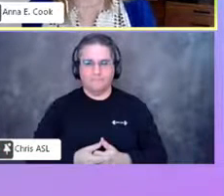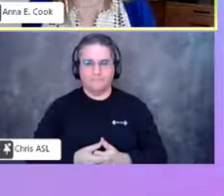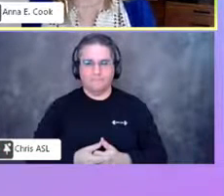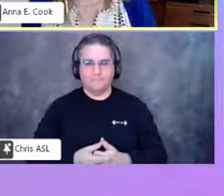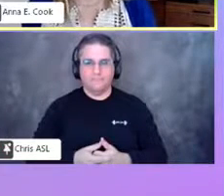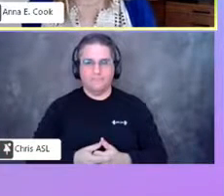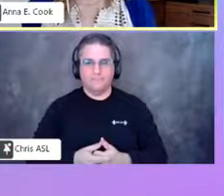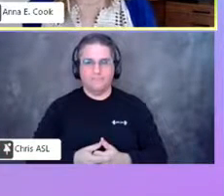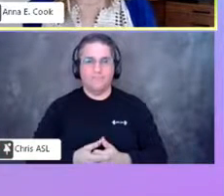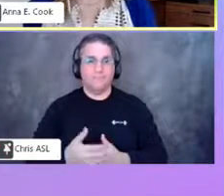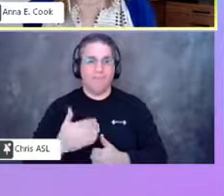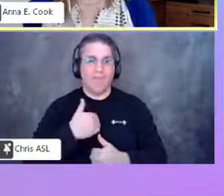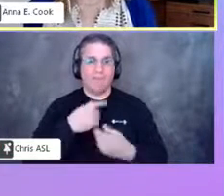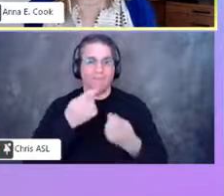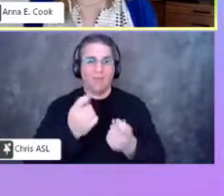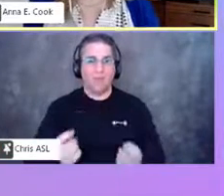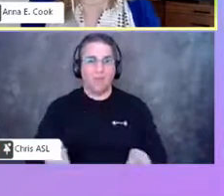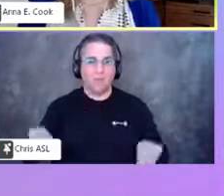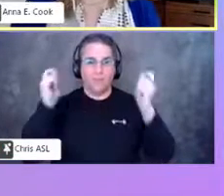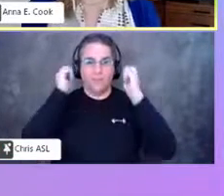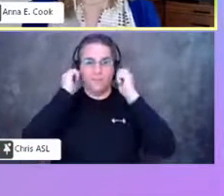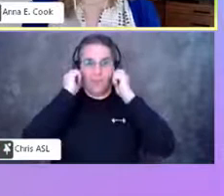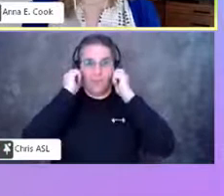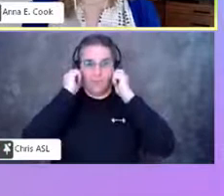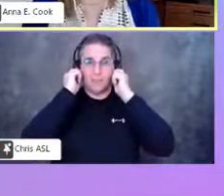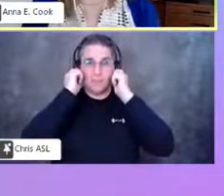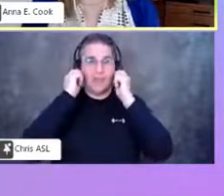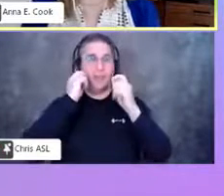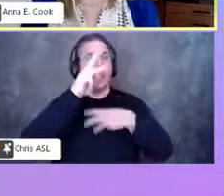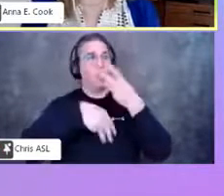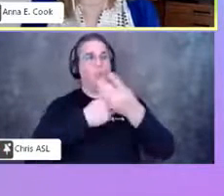earbuds and I should have shut the rest of the world out and get lost